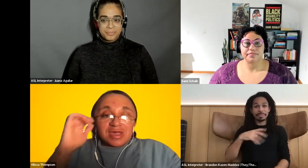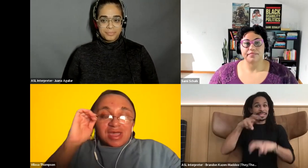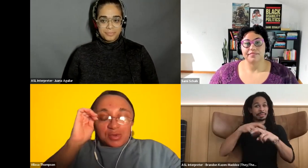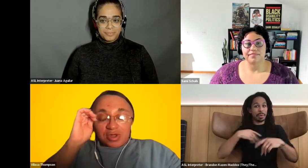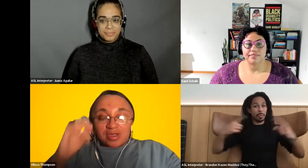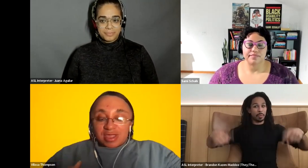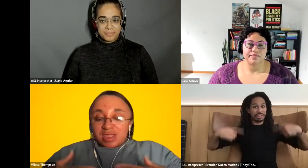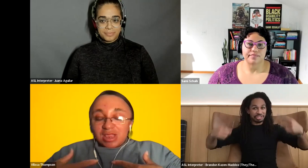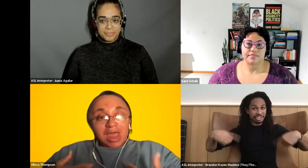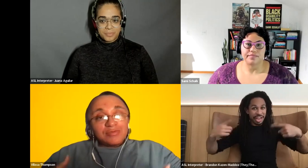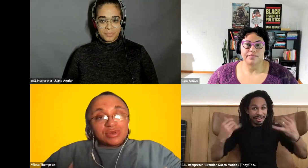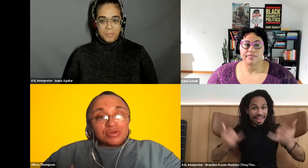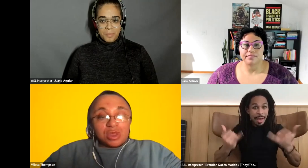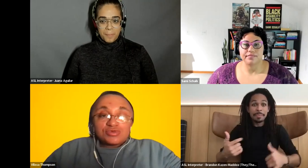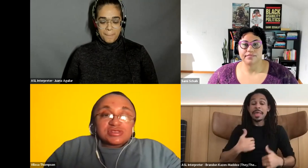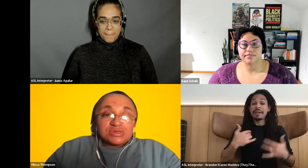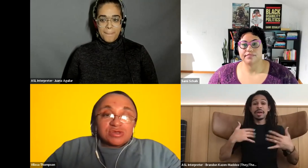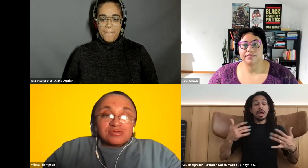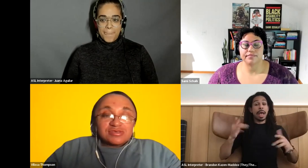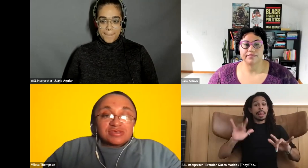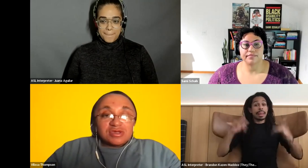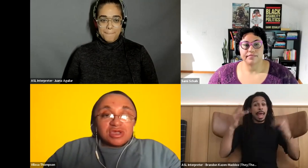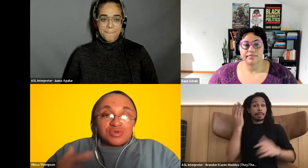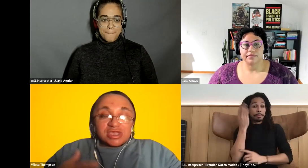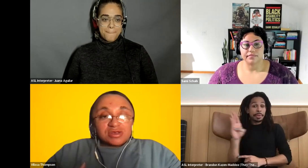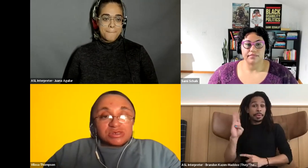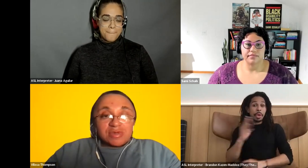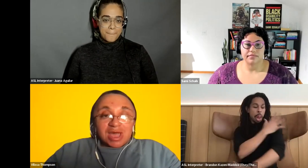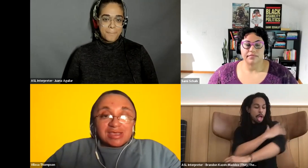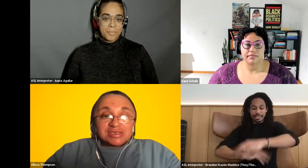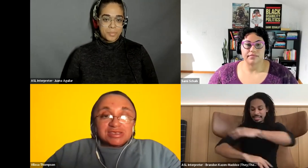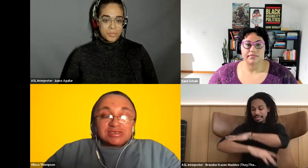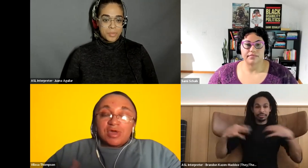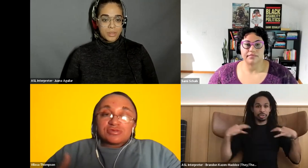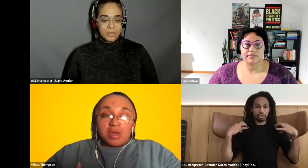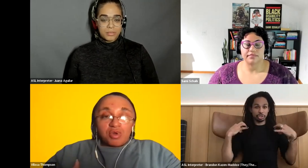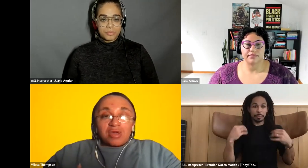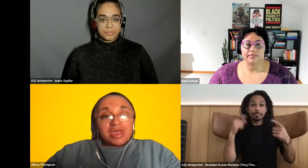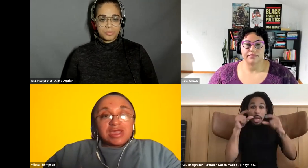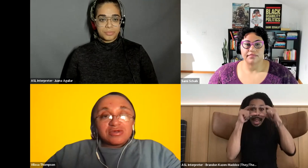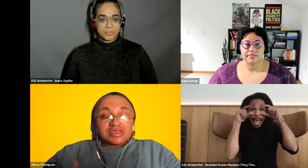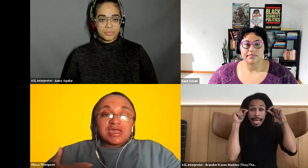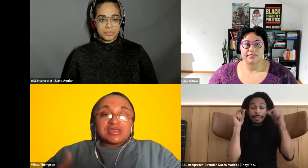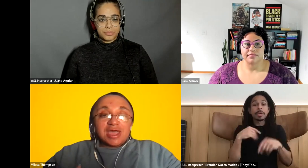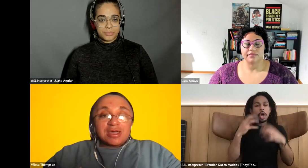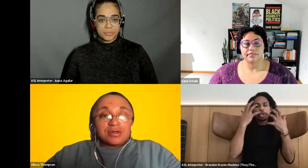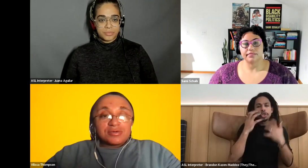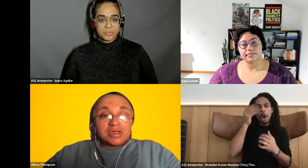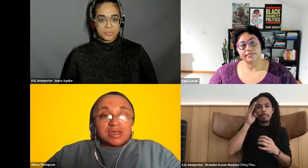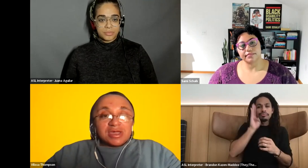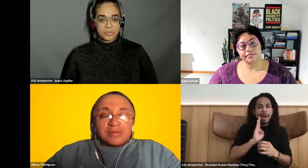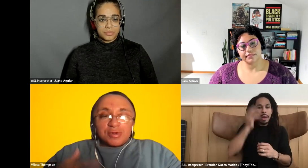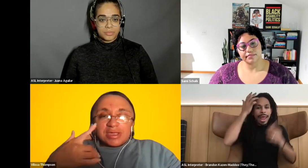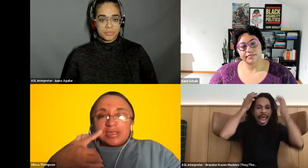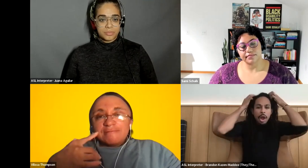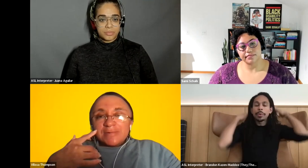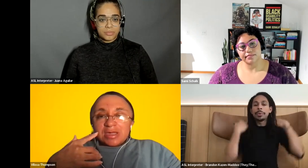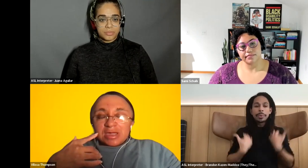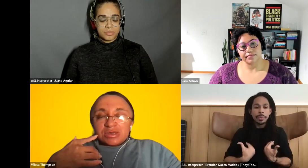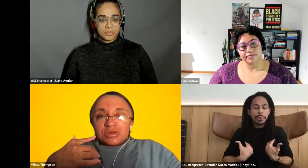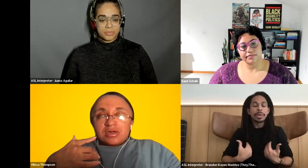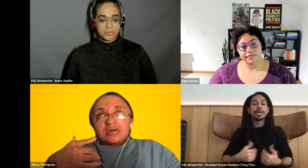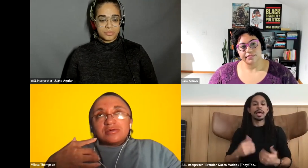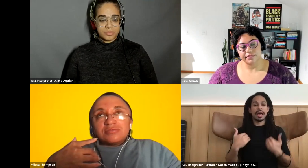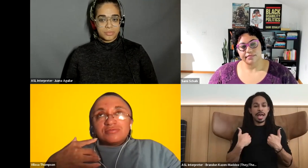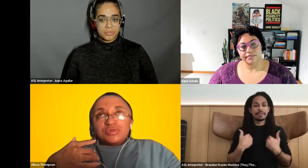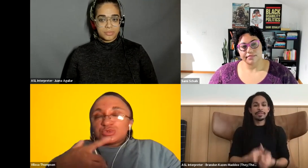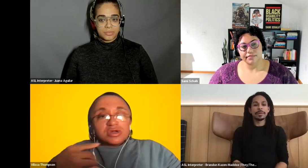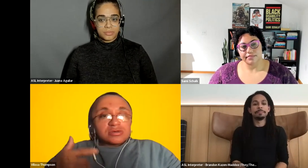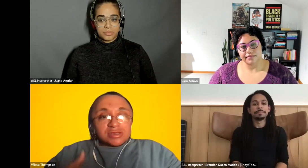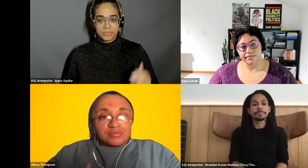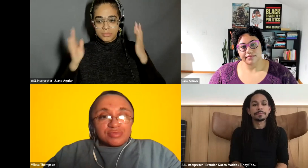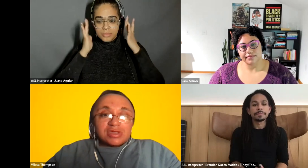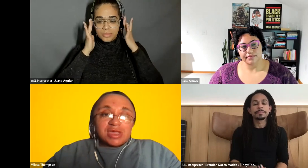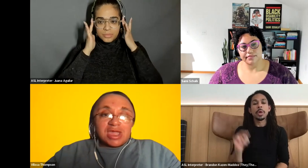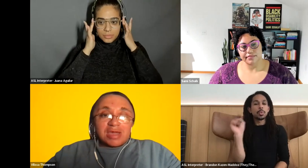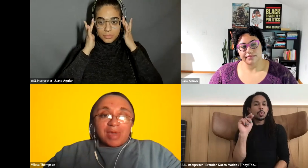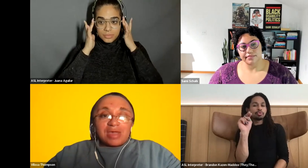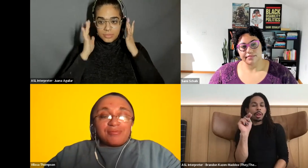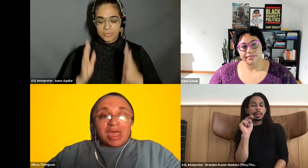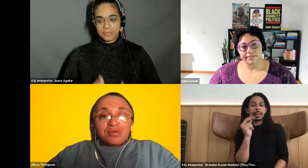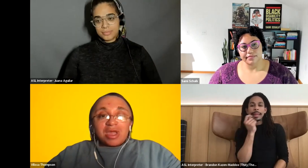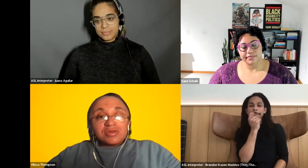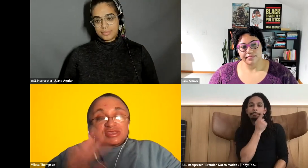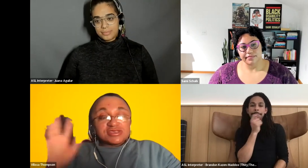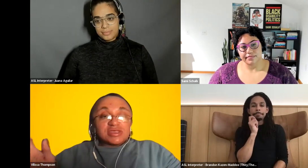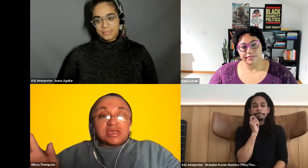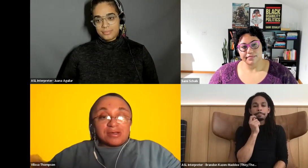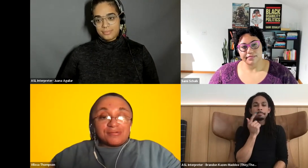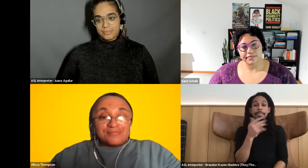Vilissa Thompson: and we're in a light blue long sleeved shirt, rectangular shaped glasses. My dark brown hair is hanging down. Have on a neutral color lip, and and my background is a sunny yellow.